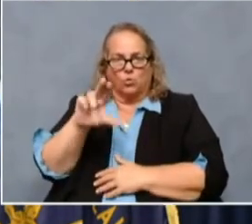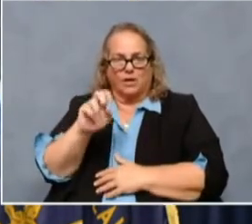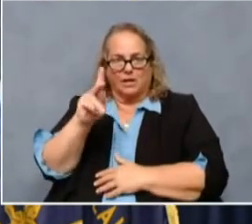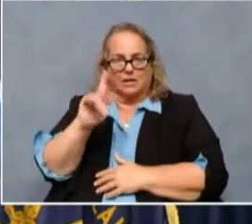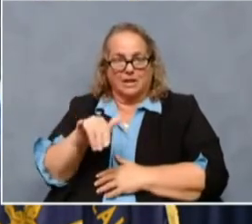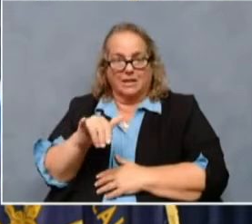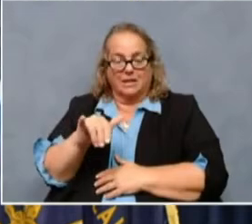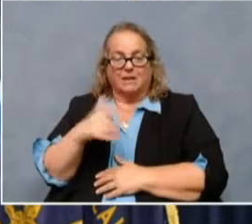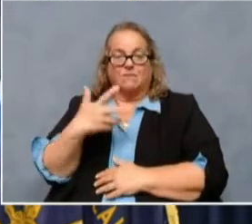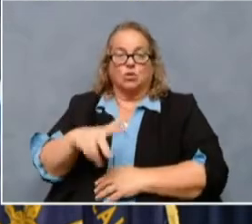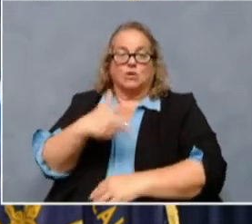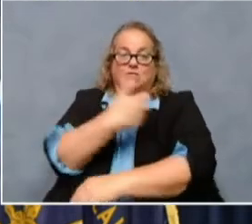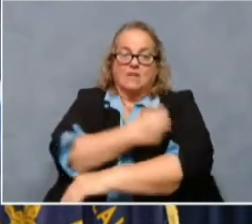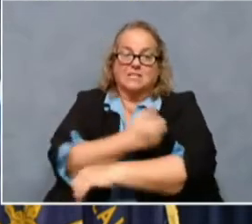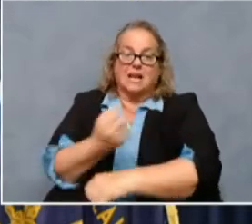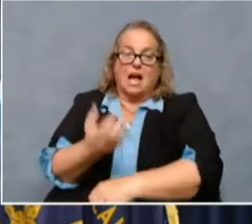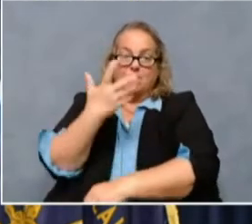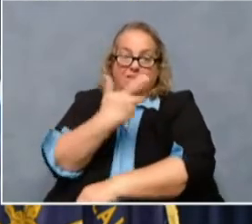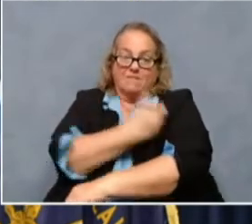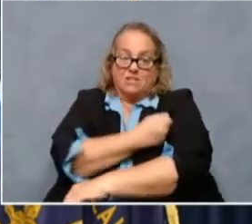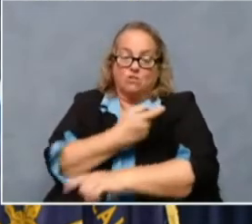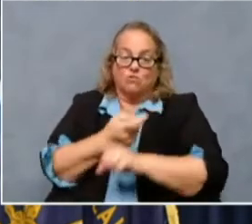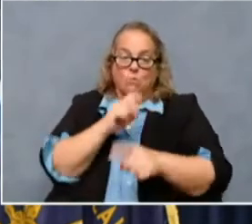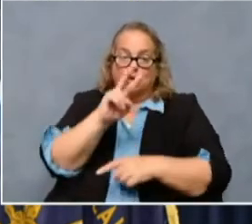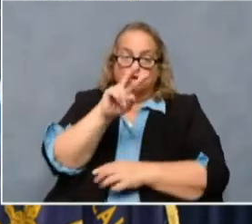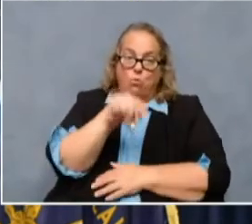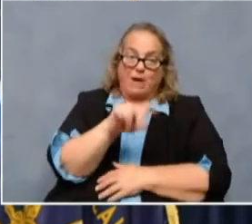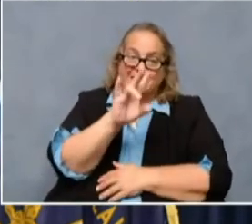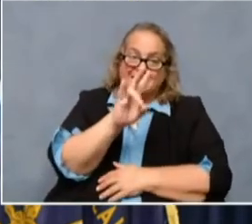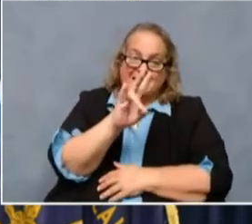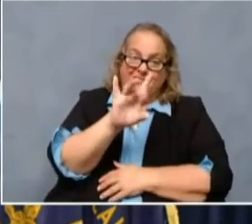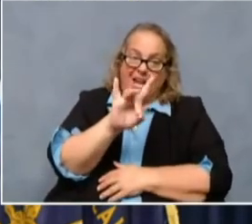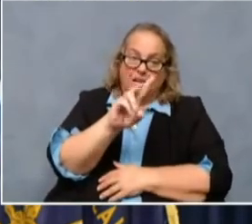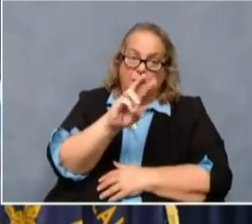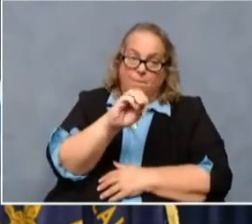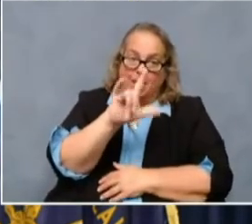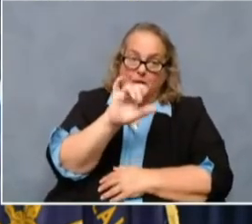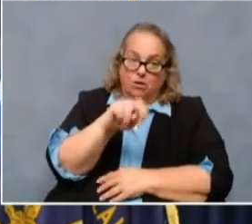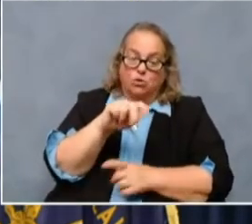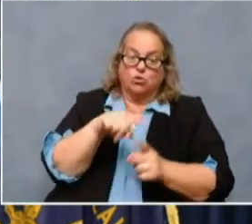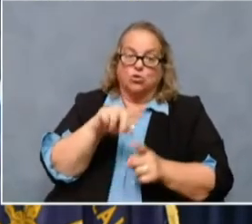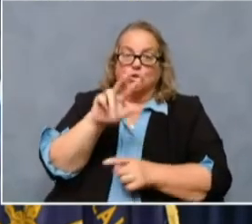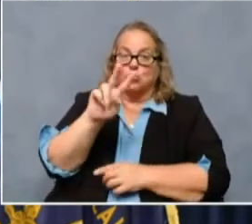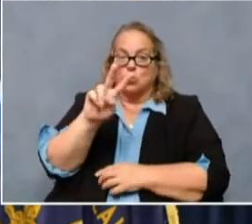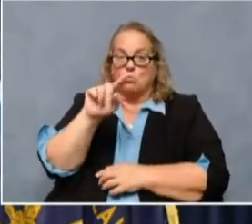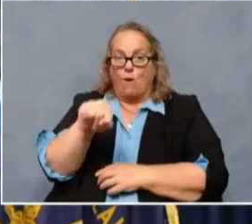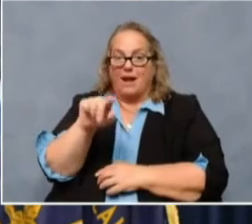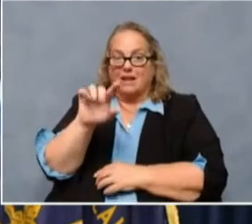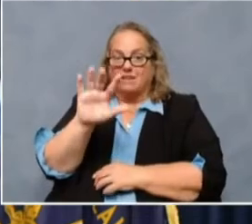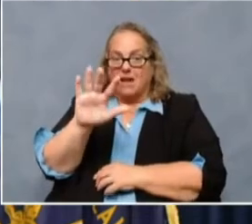vaccinated from 2.7, 8 million to 2.53 million. And so therefore the